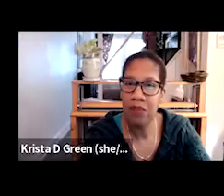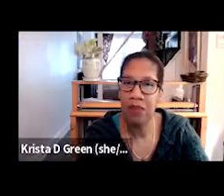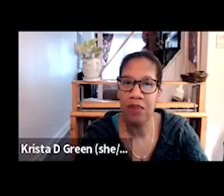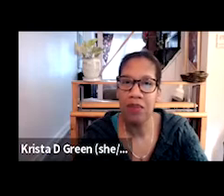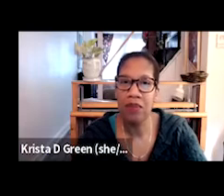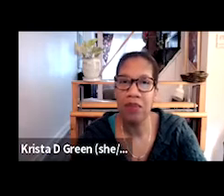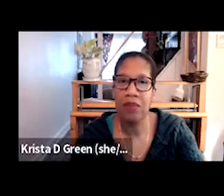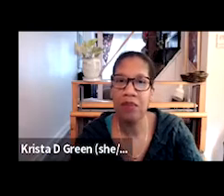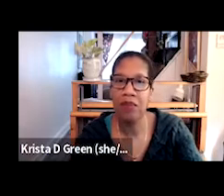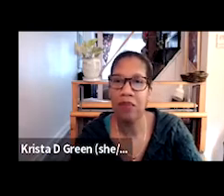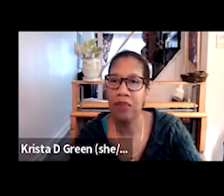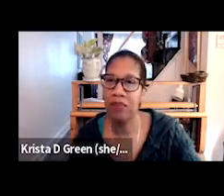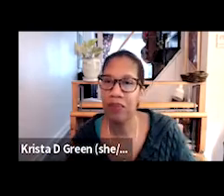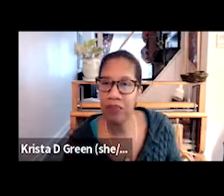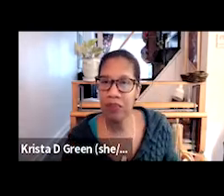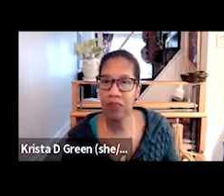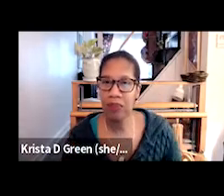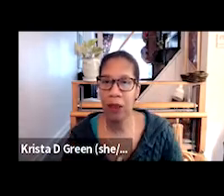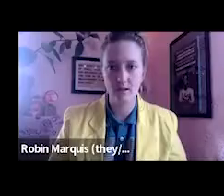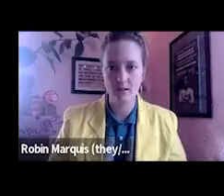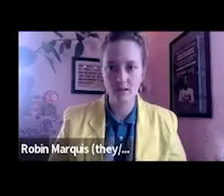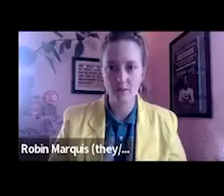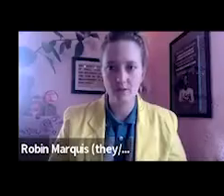This is our website. Www.GritFund.org.